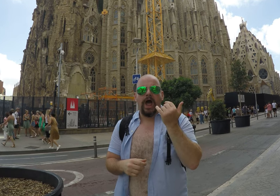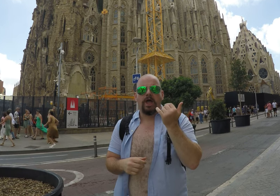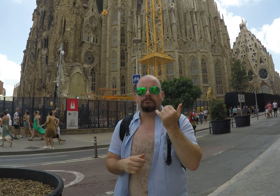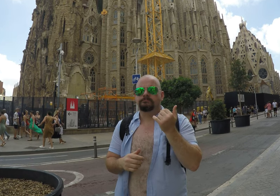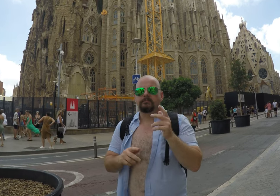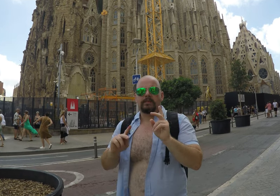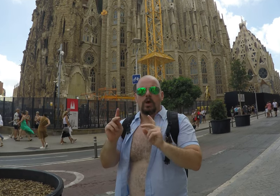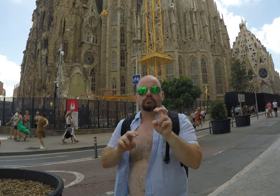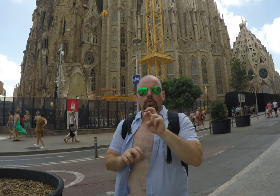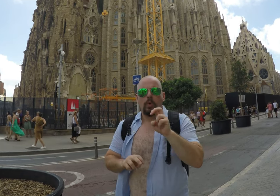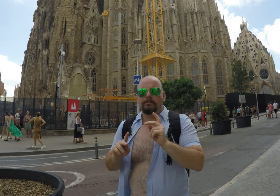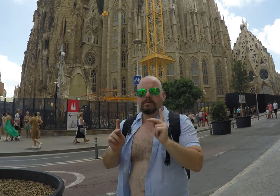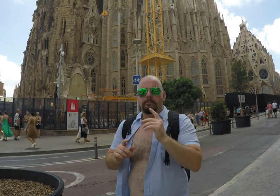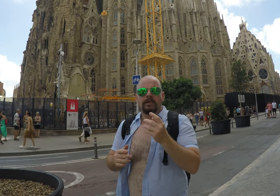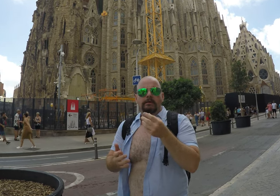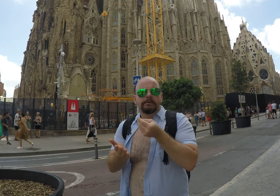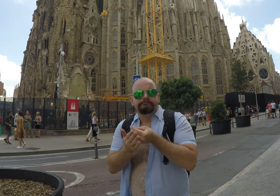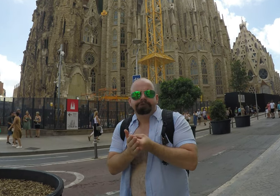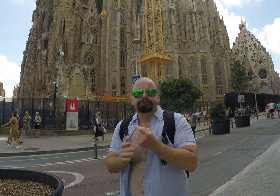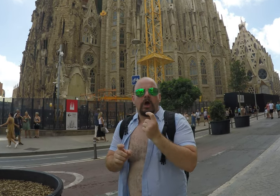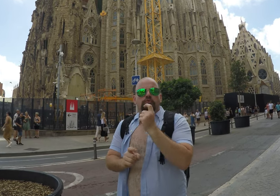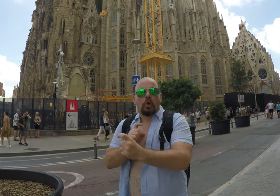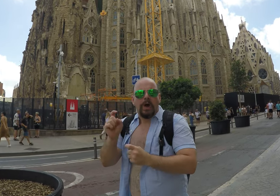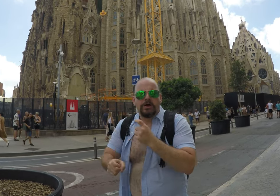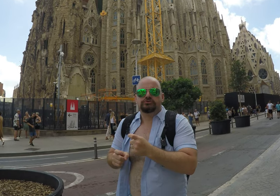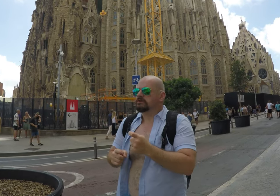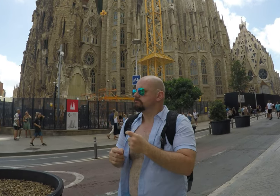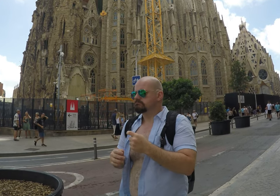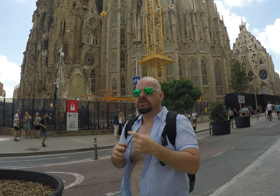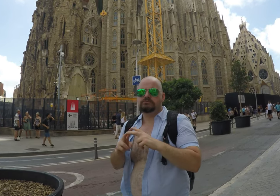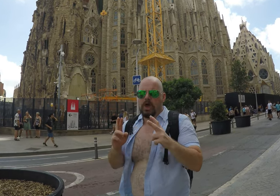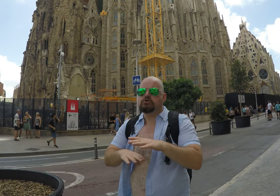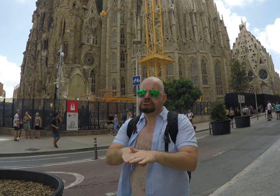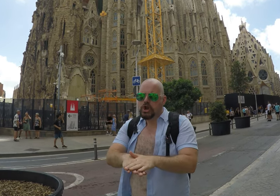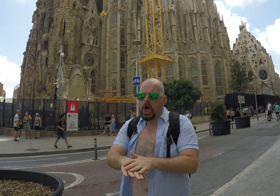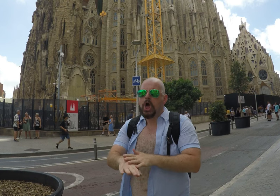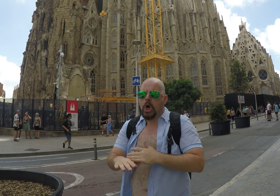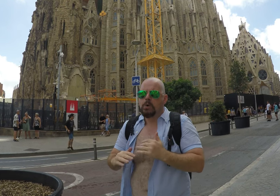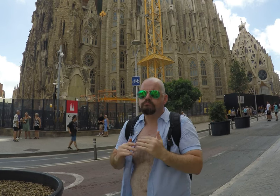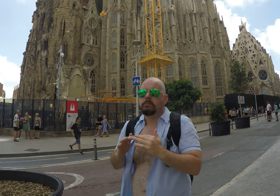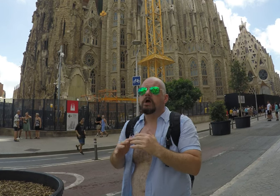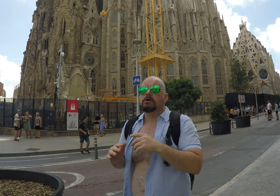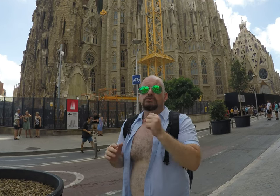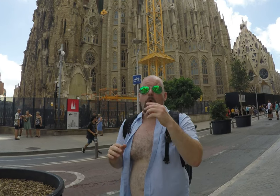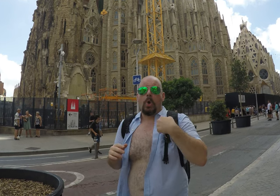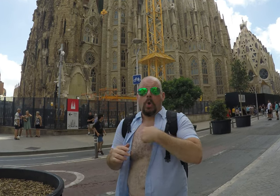because people such as tourists make financial contributions and that is a very slow project.